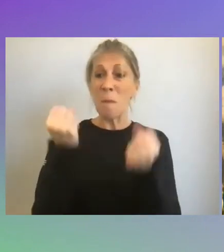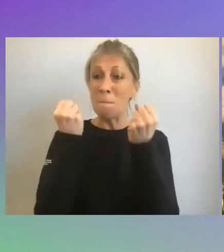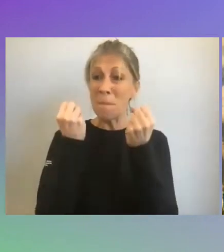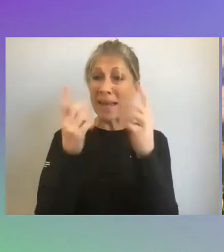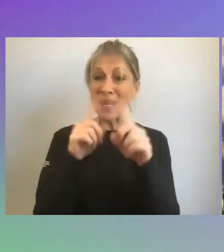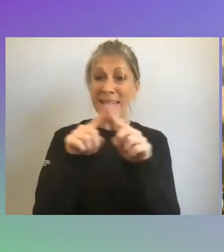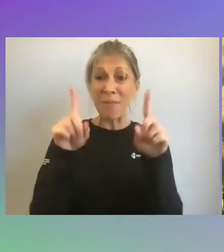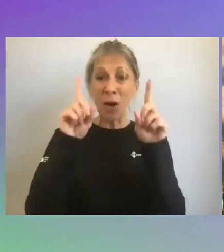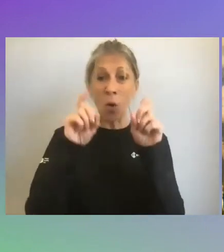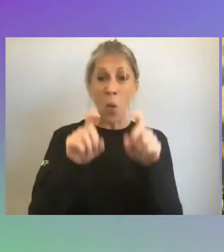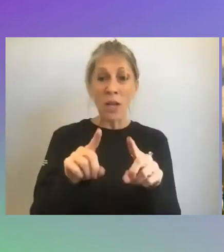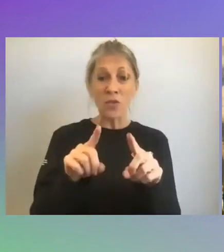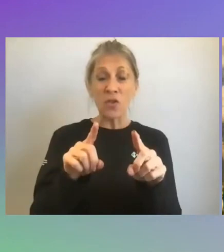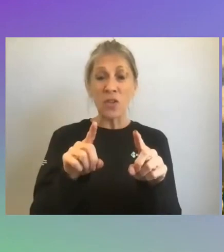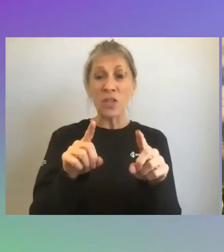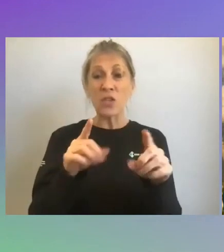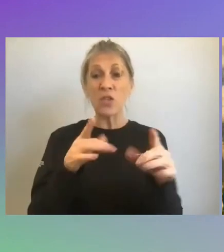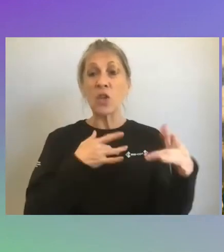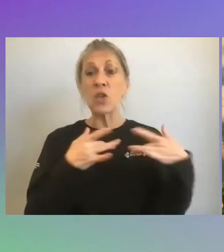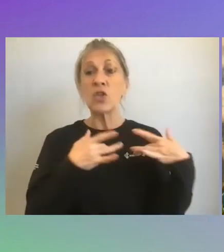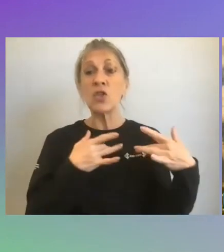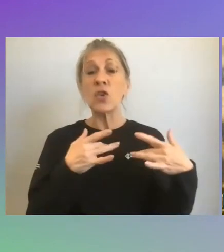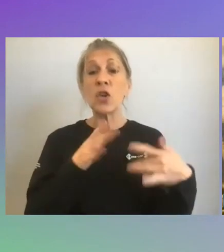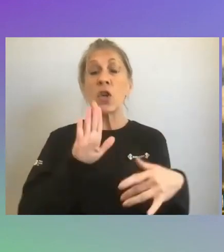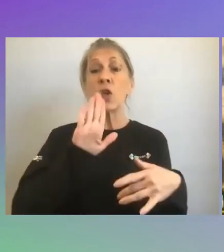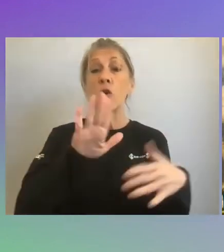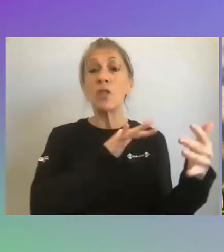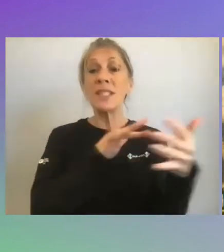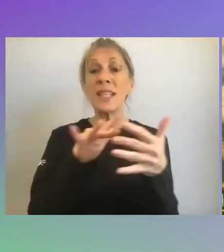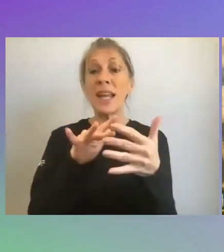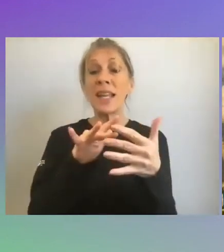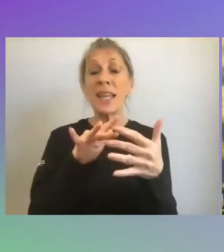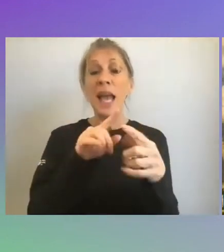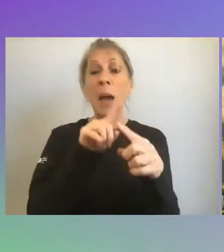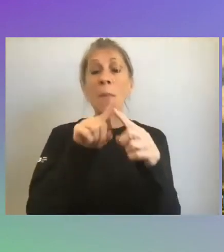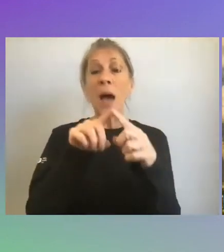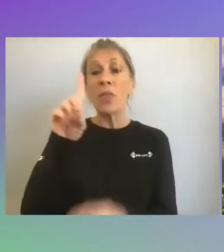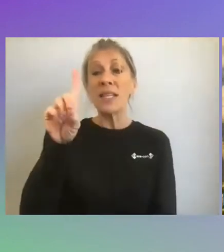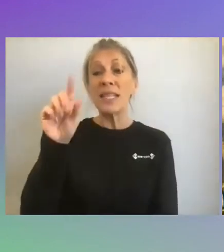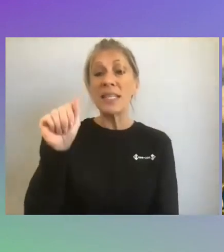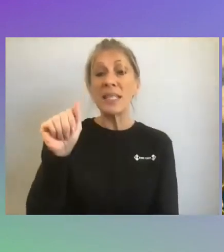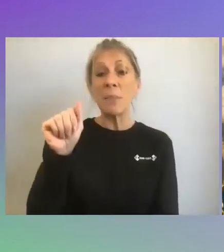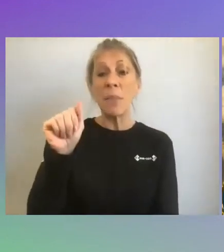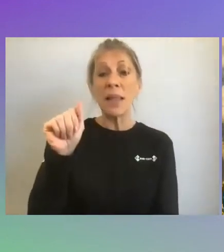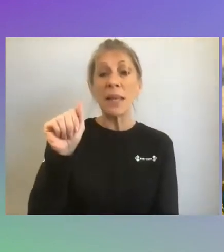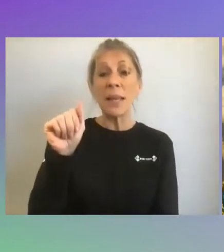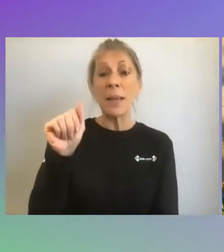of questions, uh, concerning your, uh, study about the